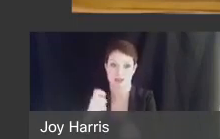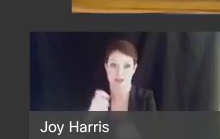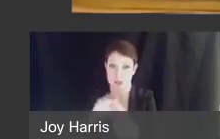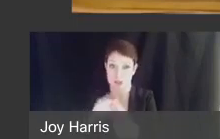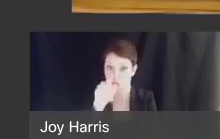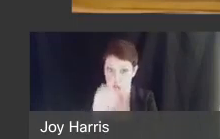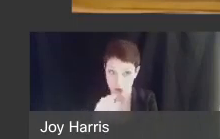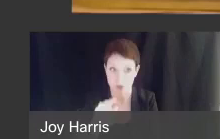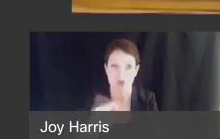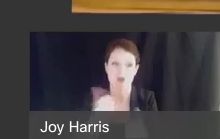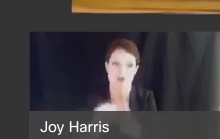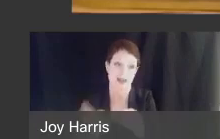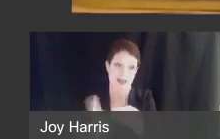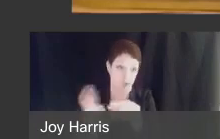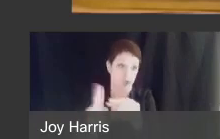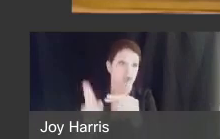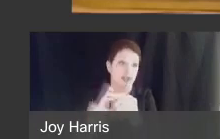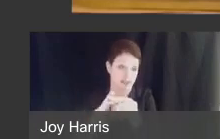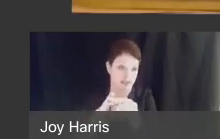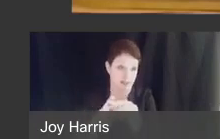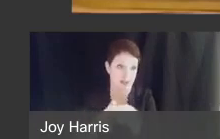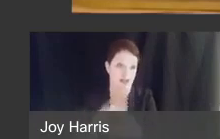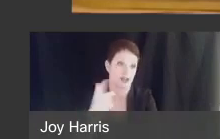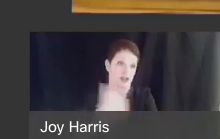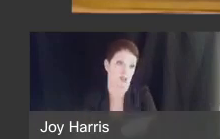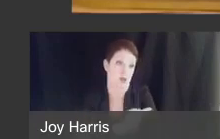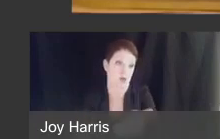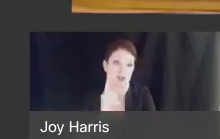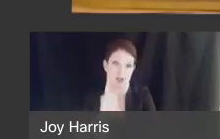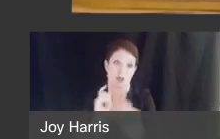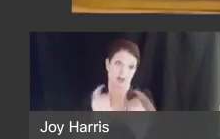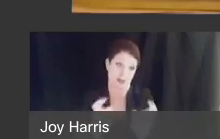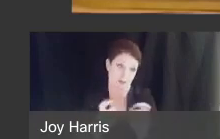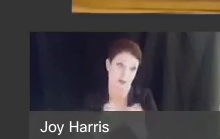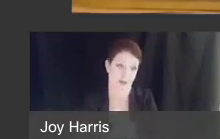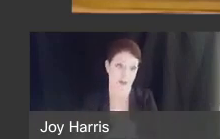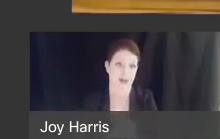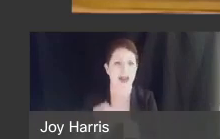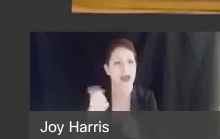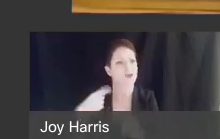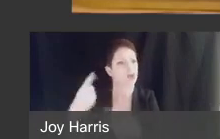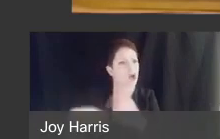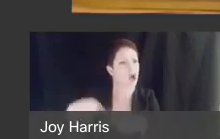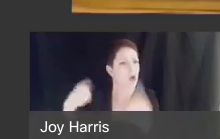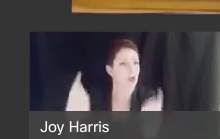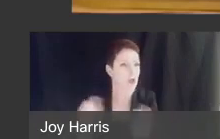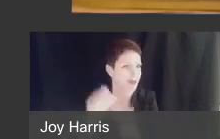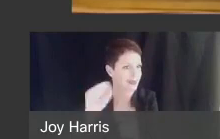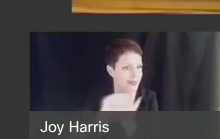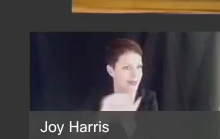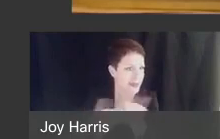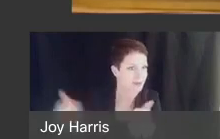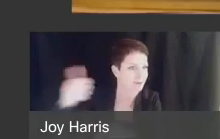increase the amount of doses that you're getting. How's that going? Because that's all she would say.